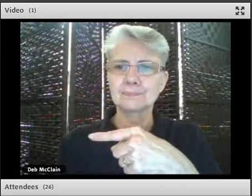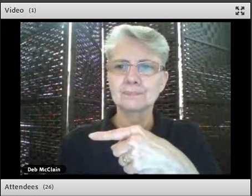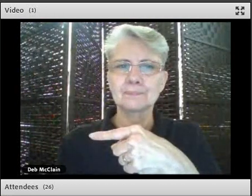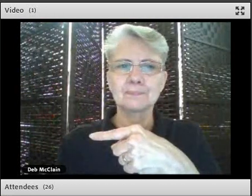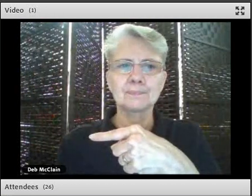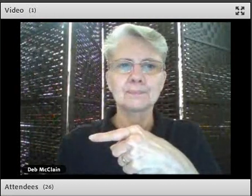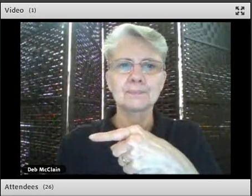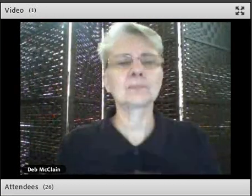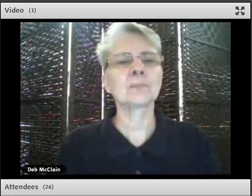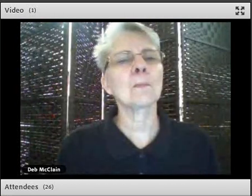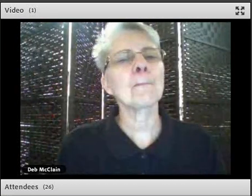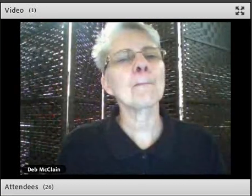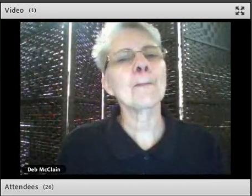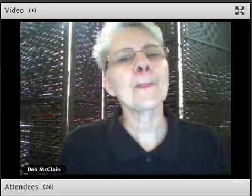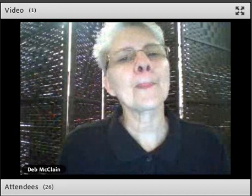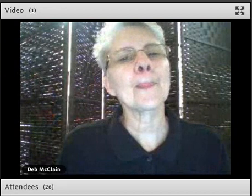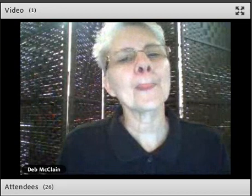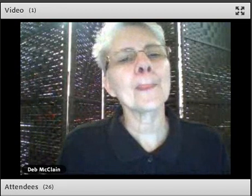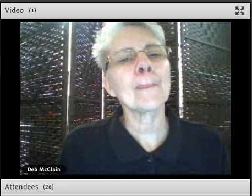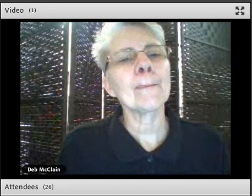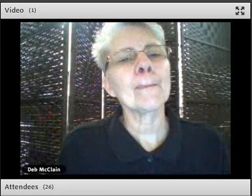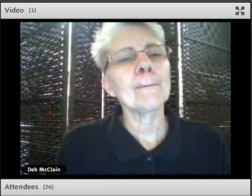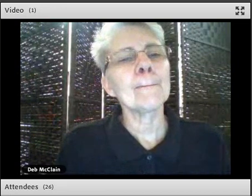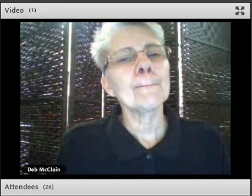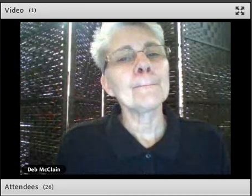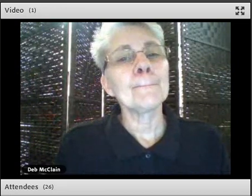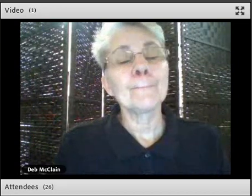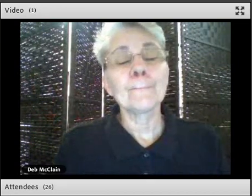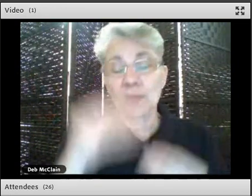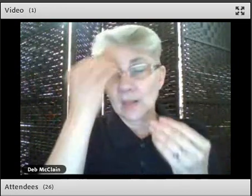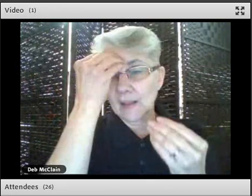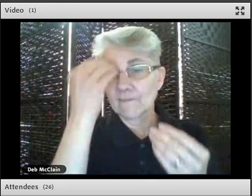is something like... Well, for a Playaway,